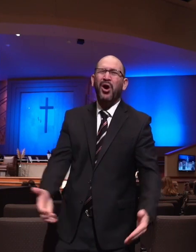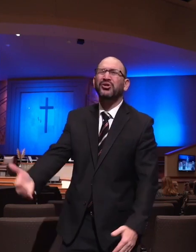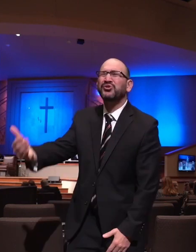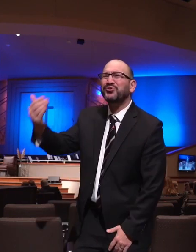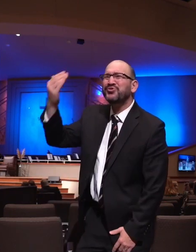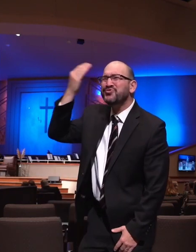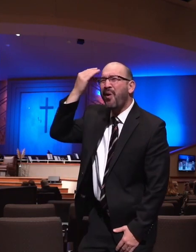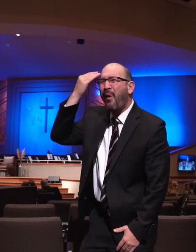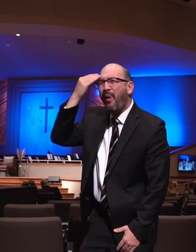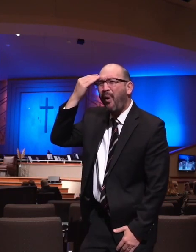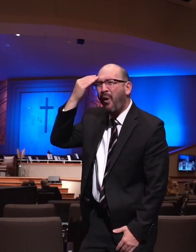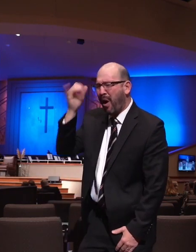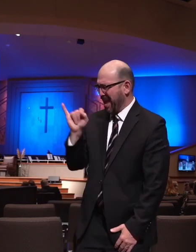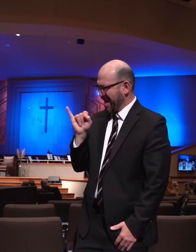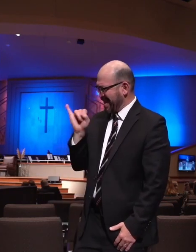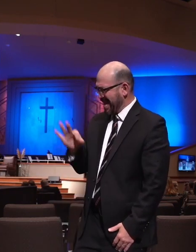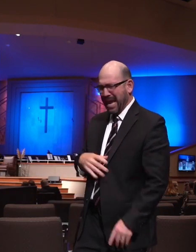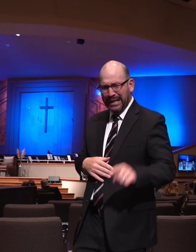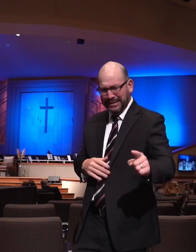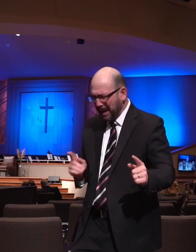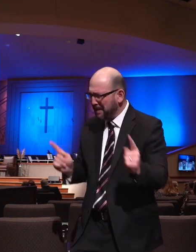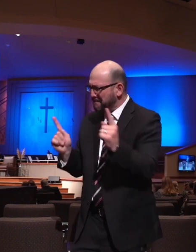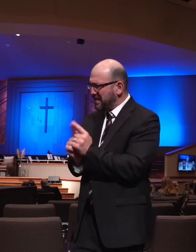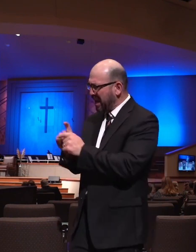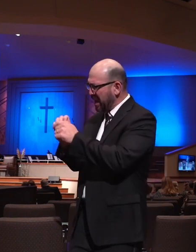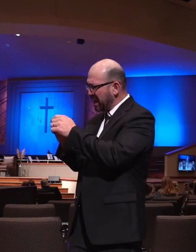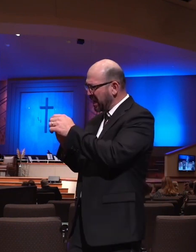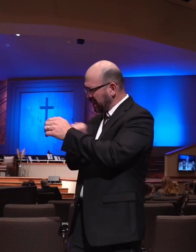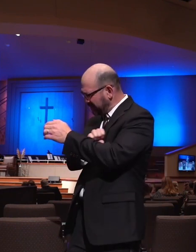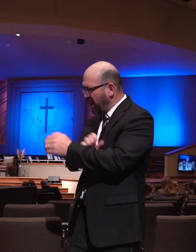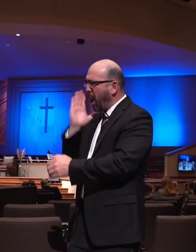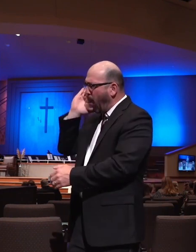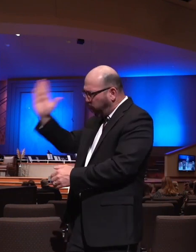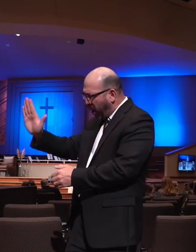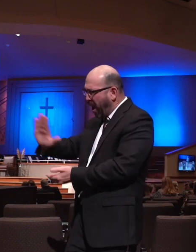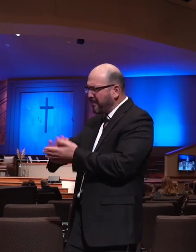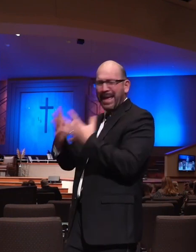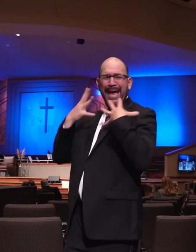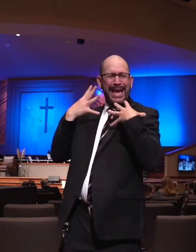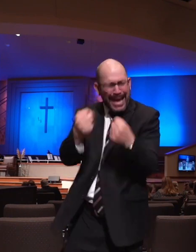girl knew he'll heal you I know who you are and I